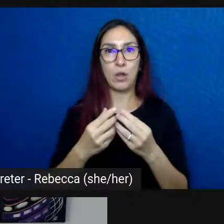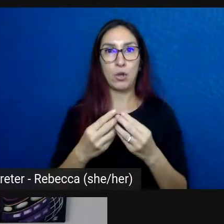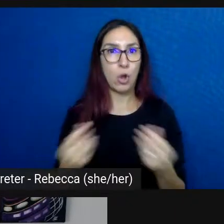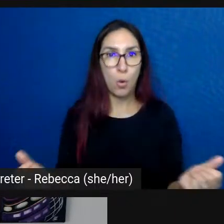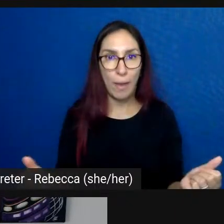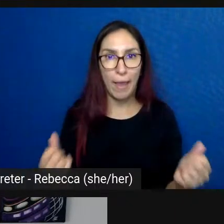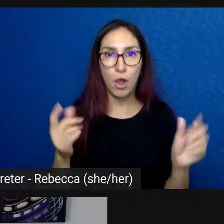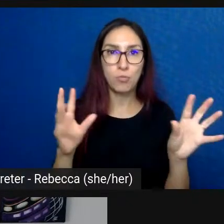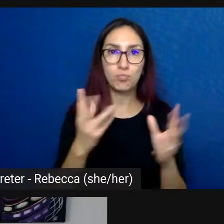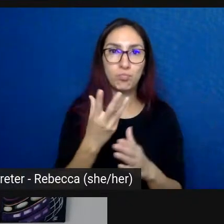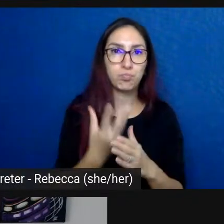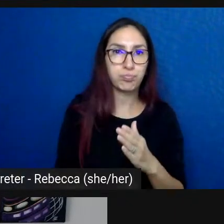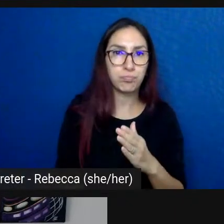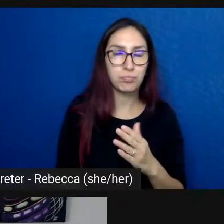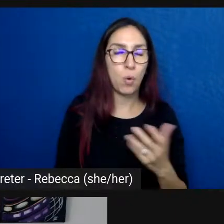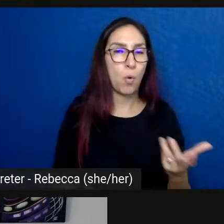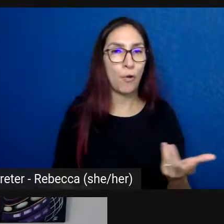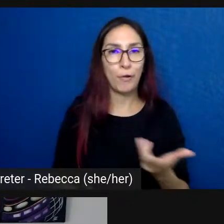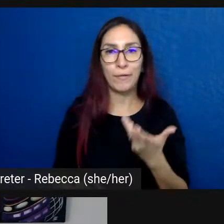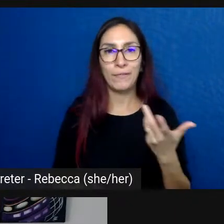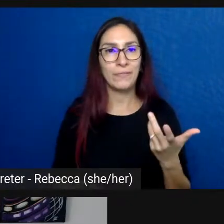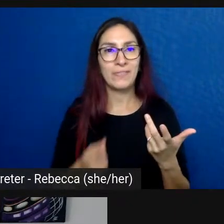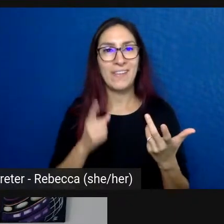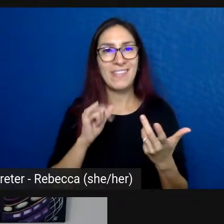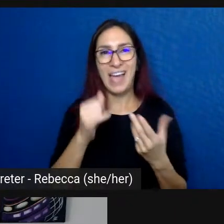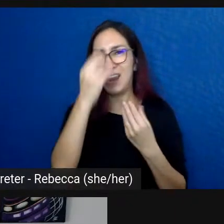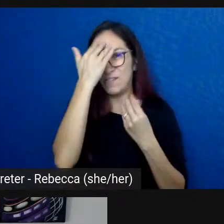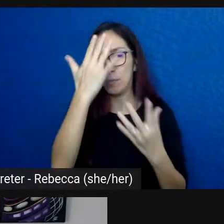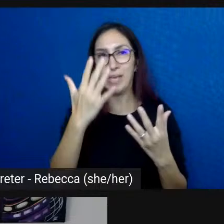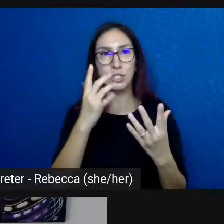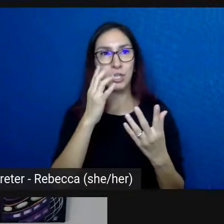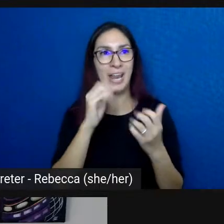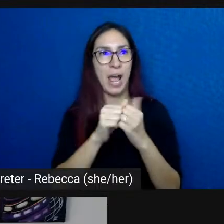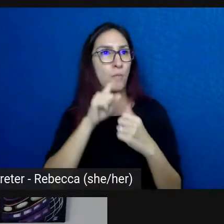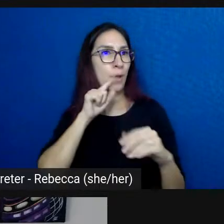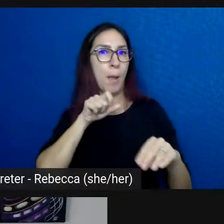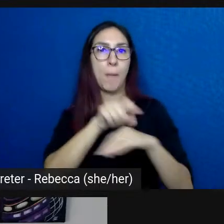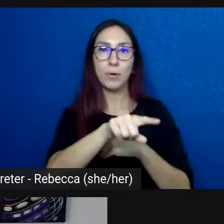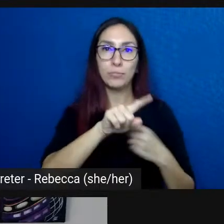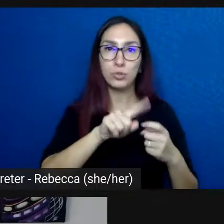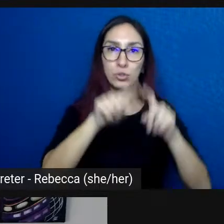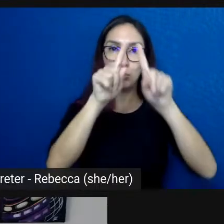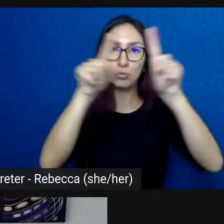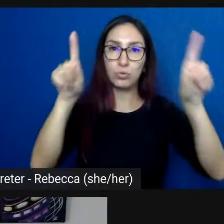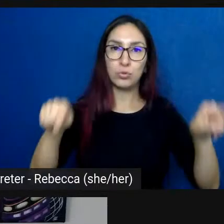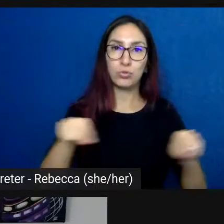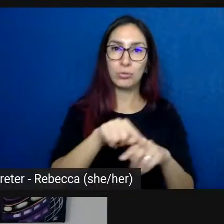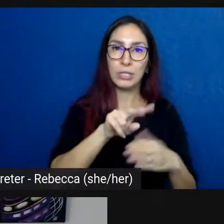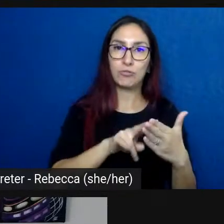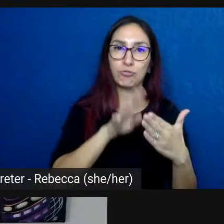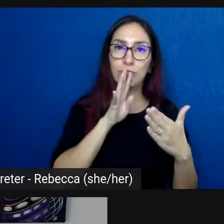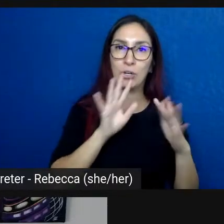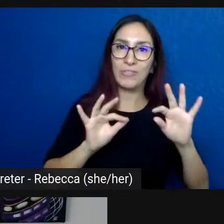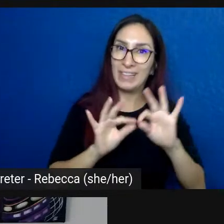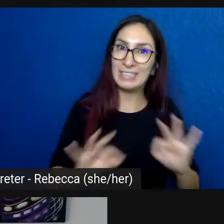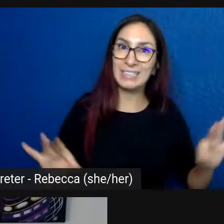and whether it is something, if it is a Dialog that would appear in go away after a certain amount of time,